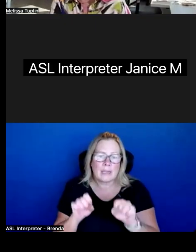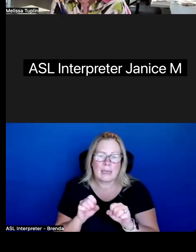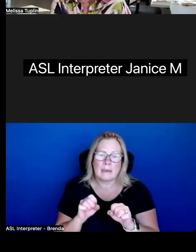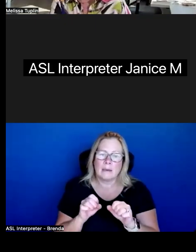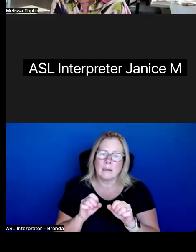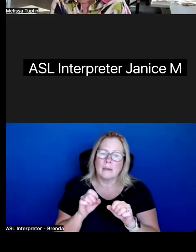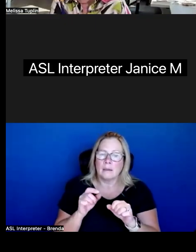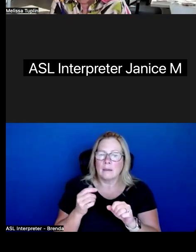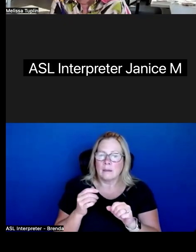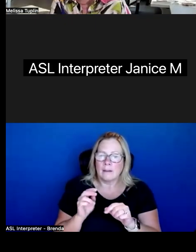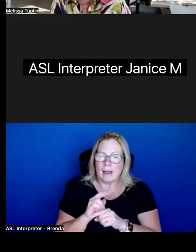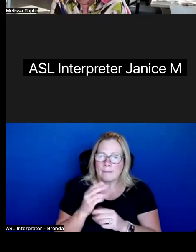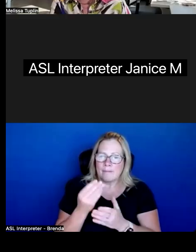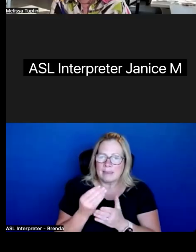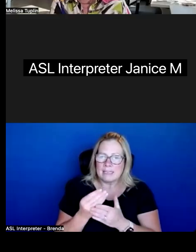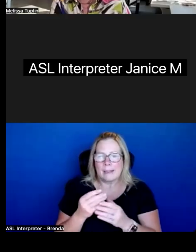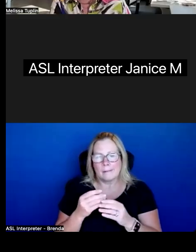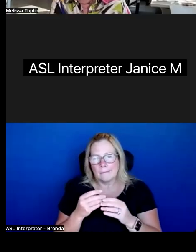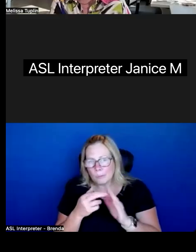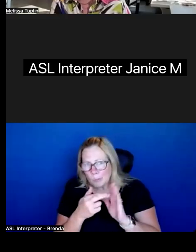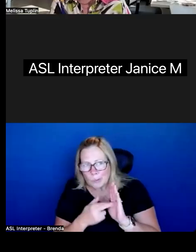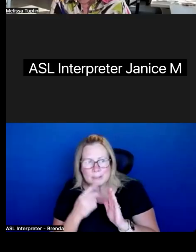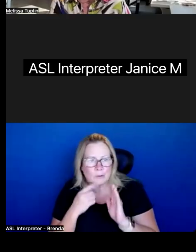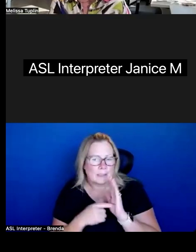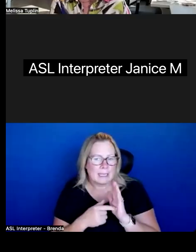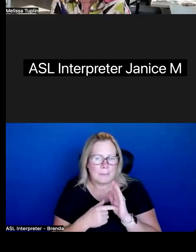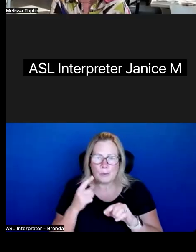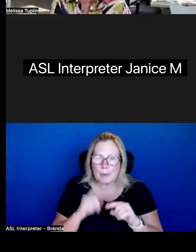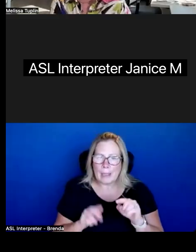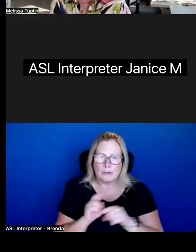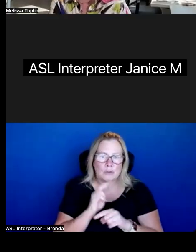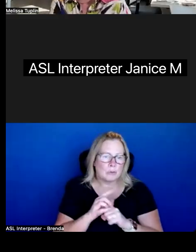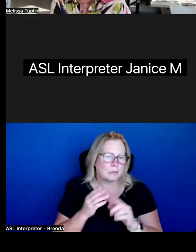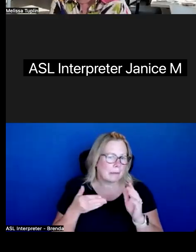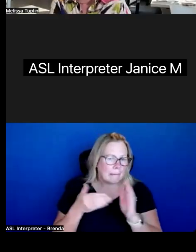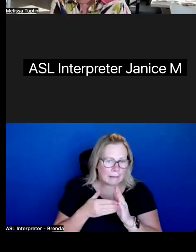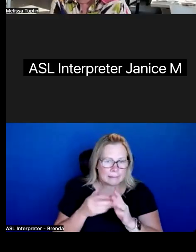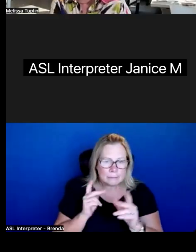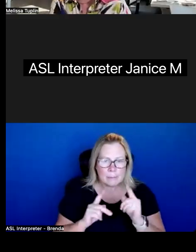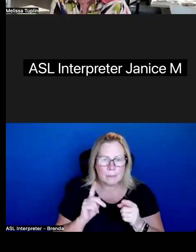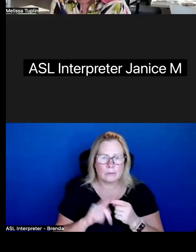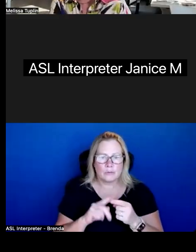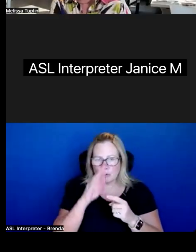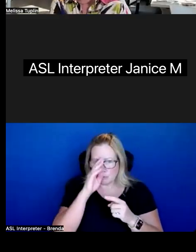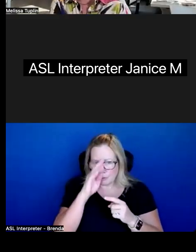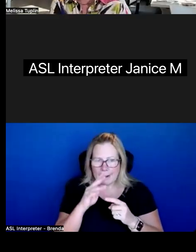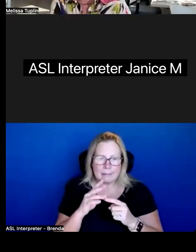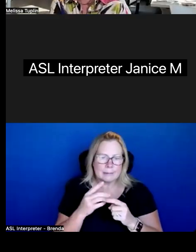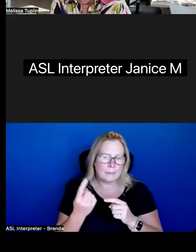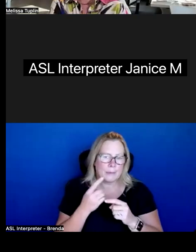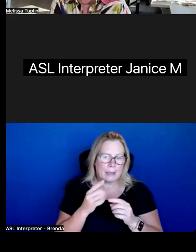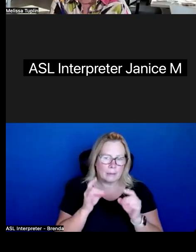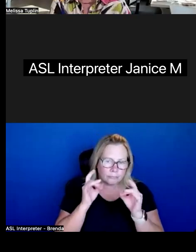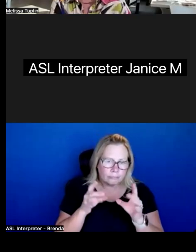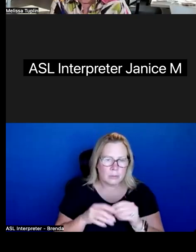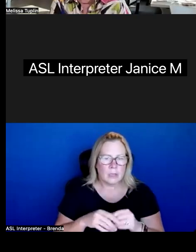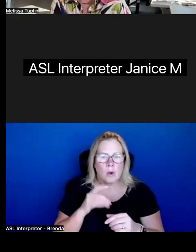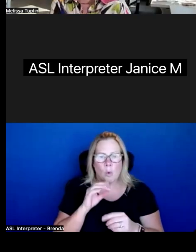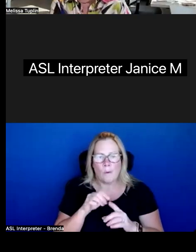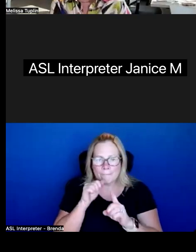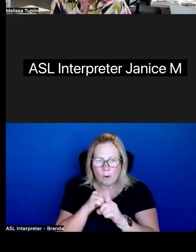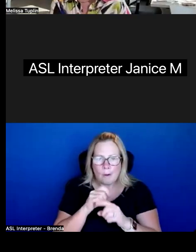illegal or fraudulent activities, acts of hate and political advocacy, amongst other things.